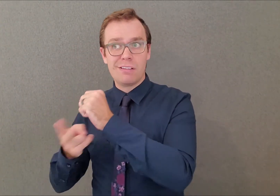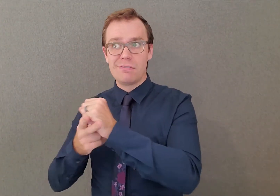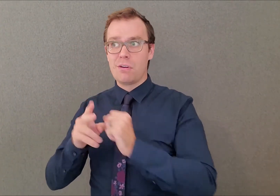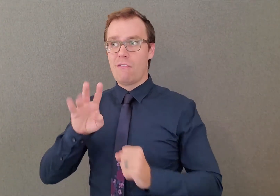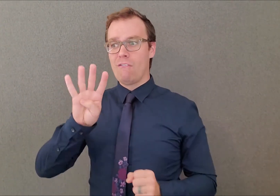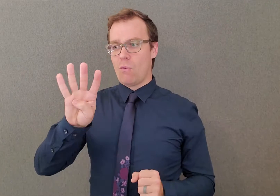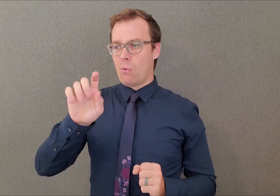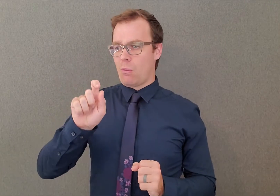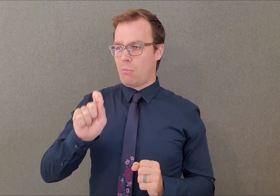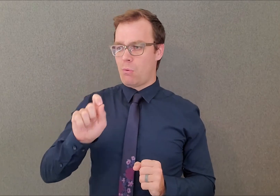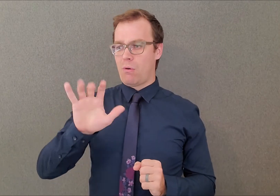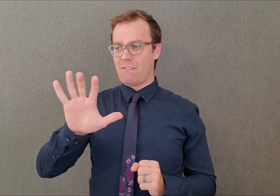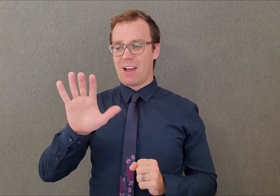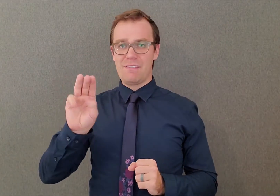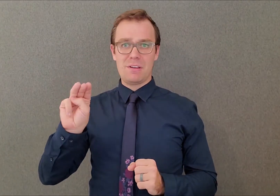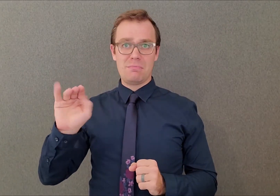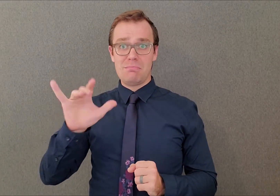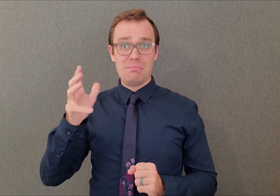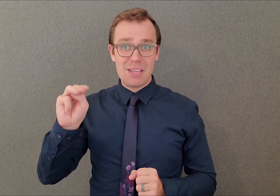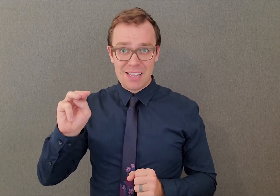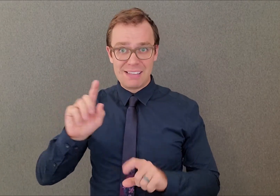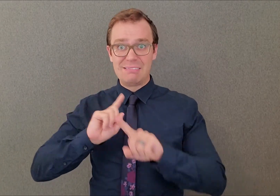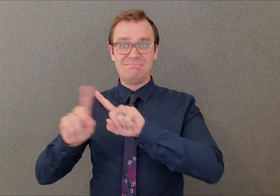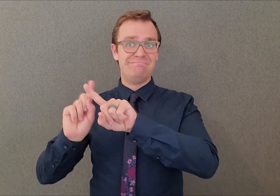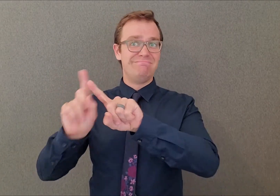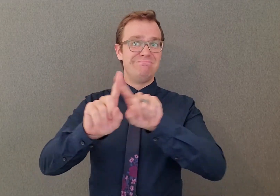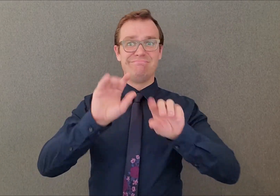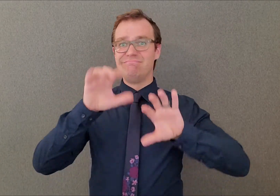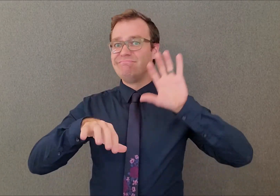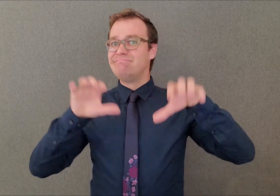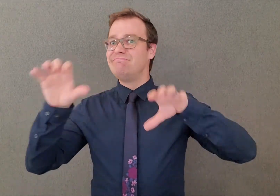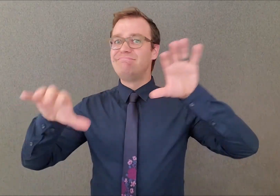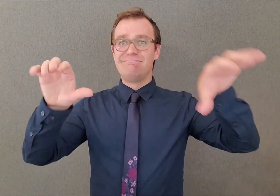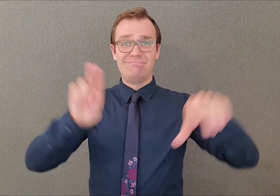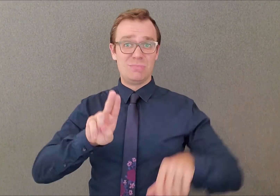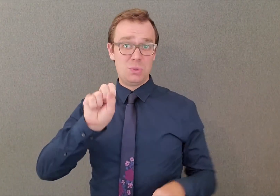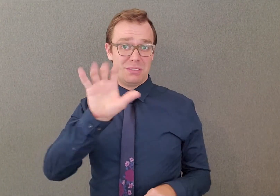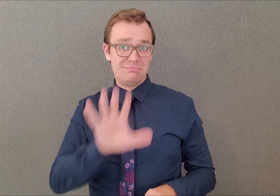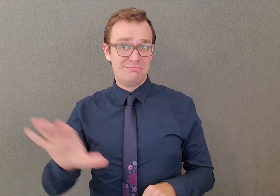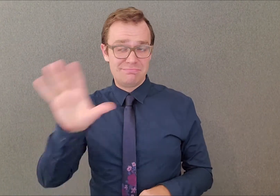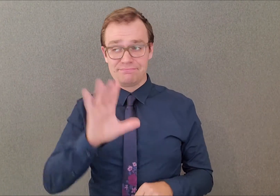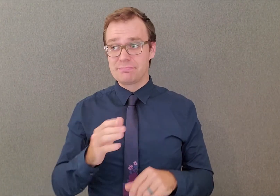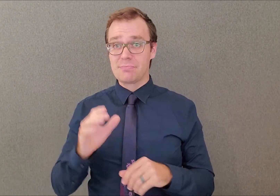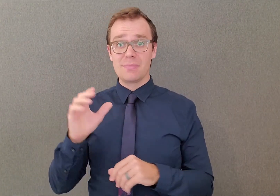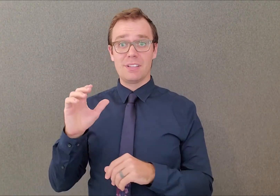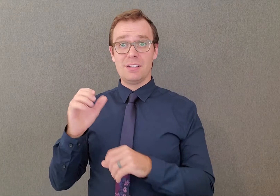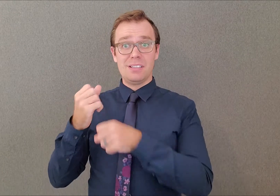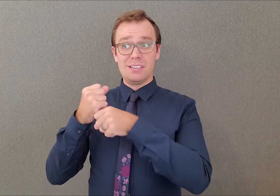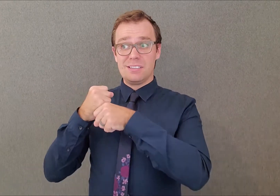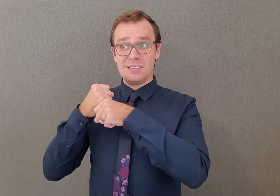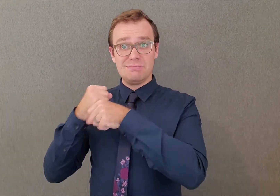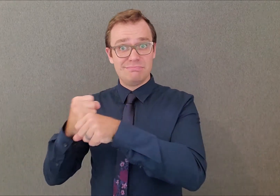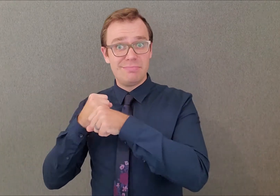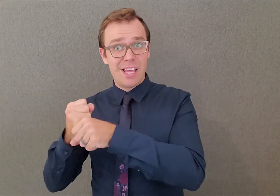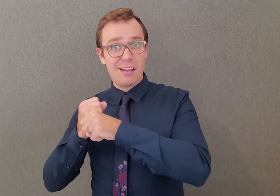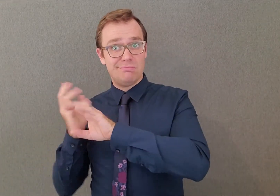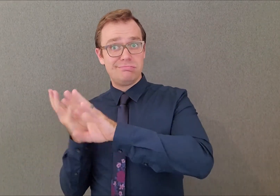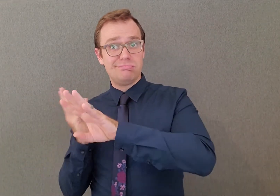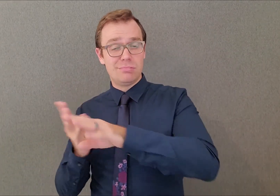4.5 million facilities in the United States, from industrial plants to dry cleaning establishments